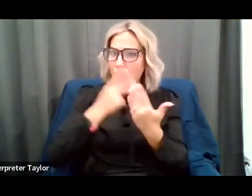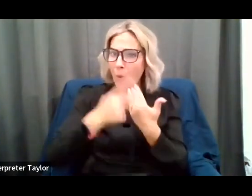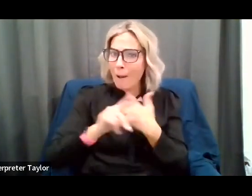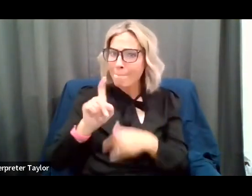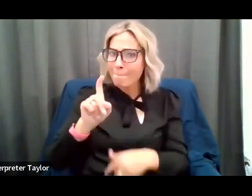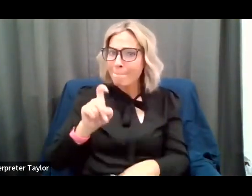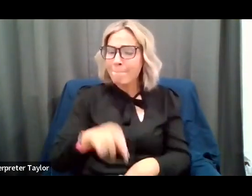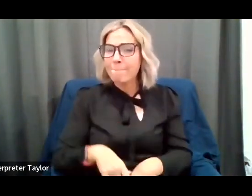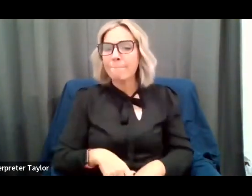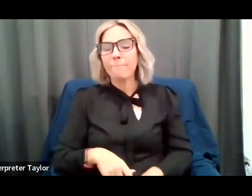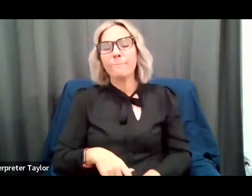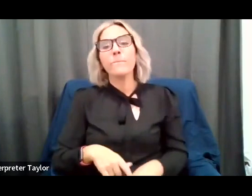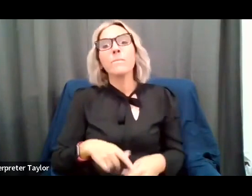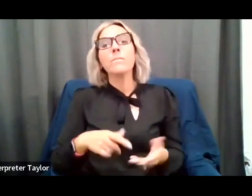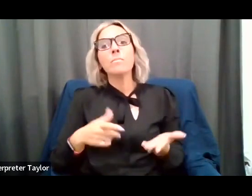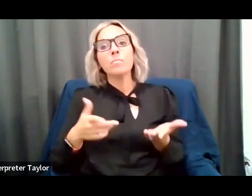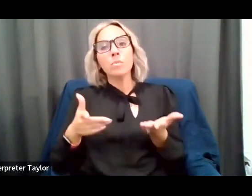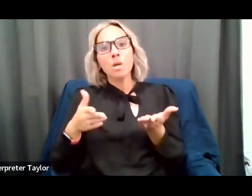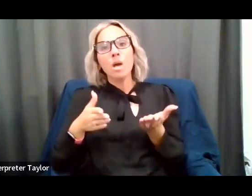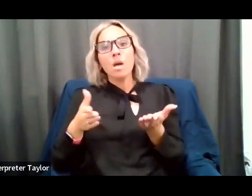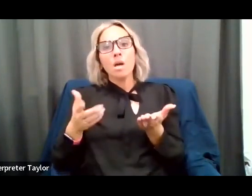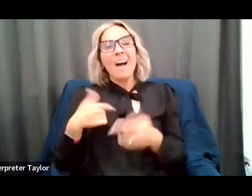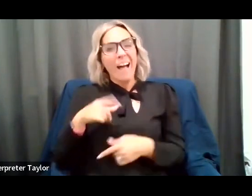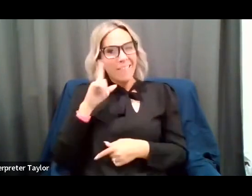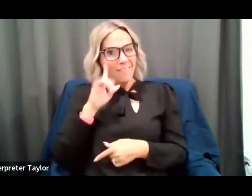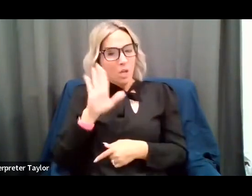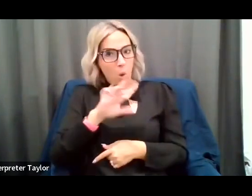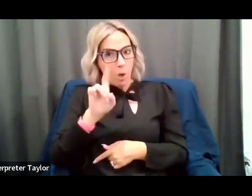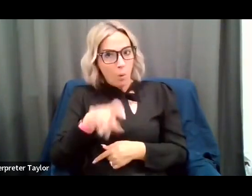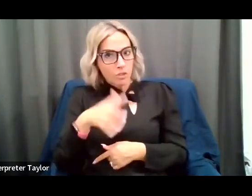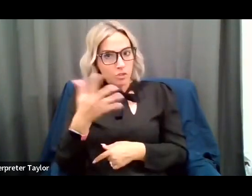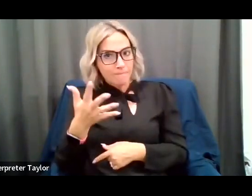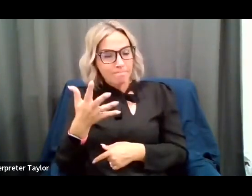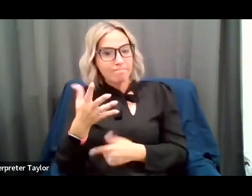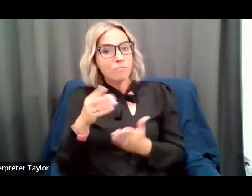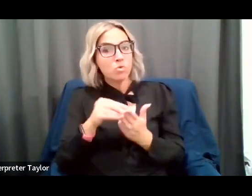So I think what you're asking me is students who have